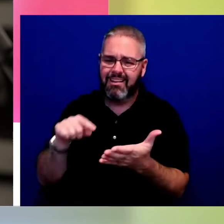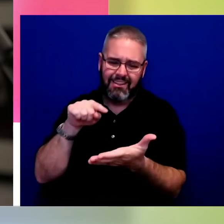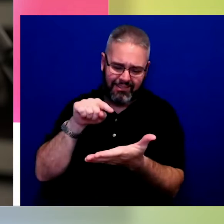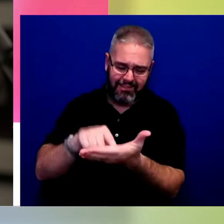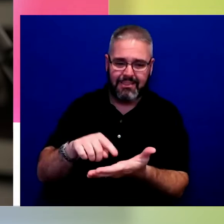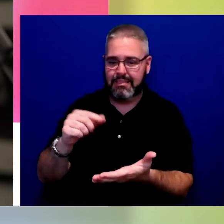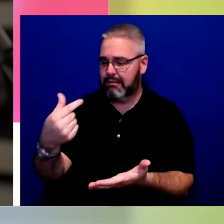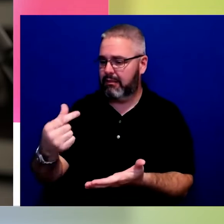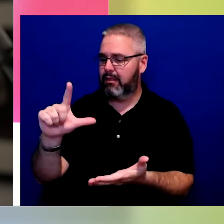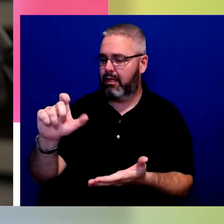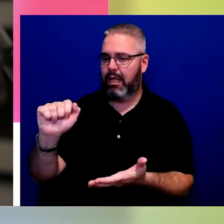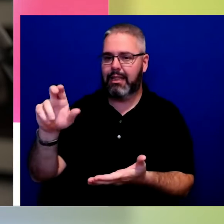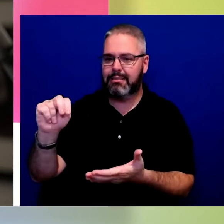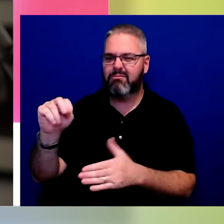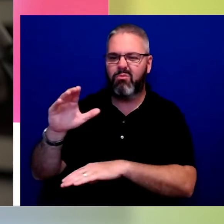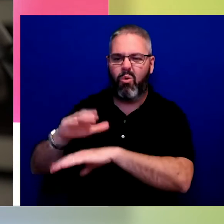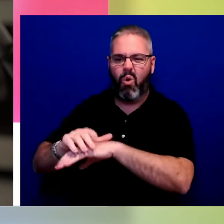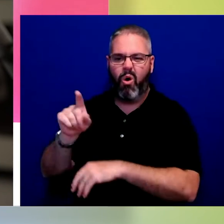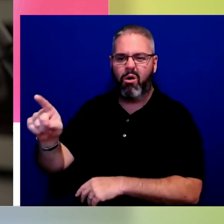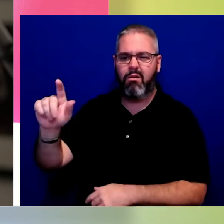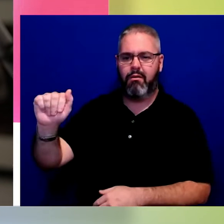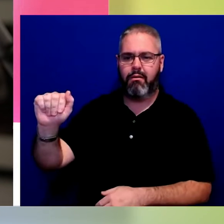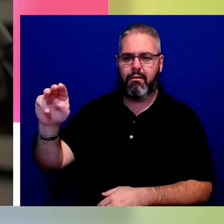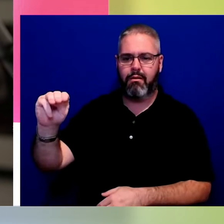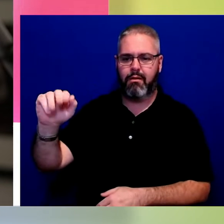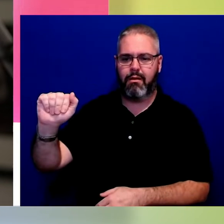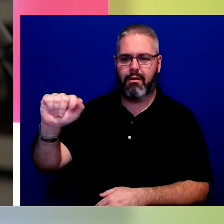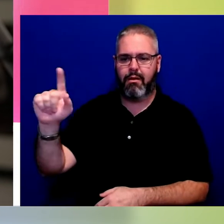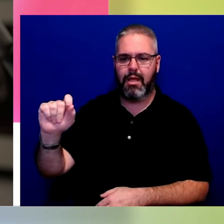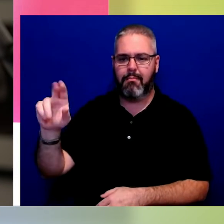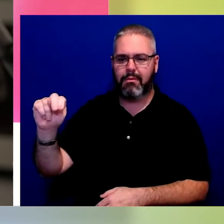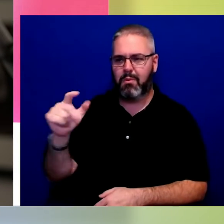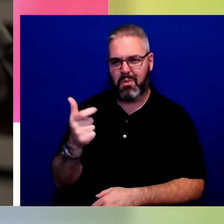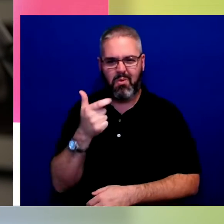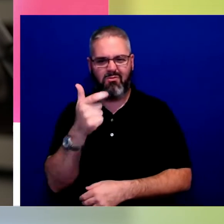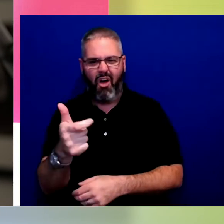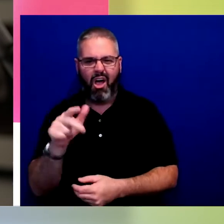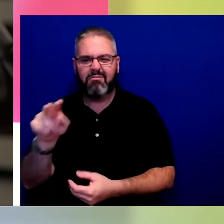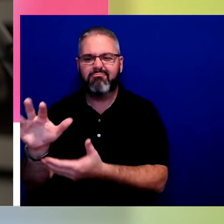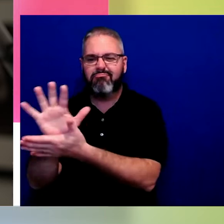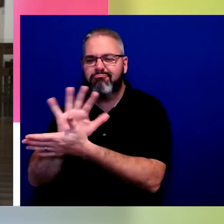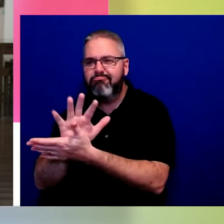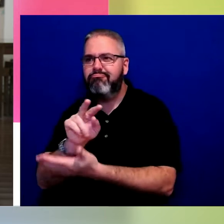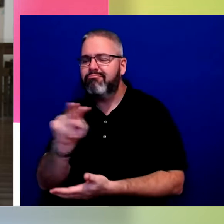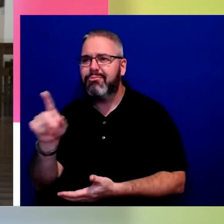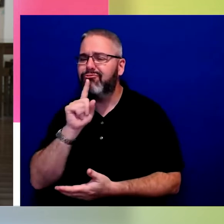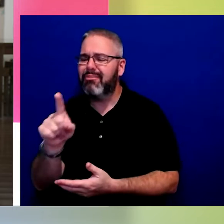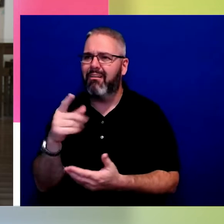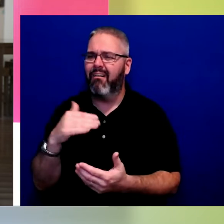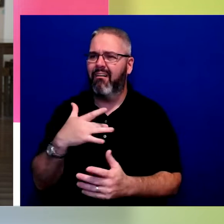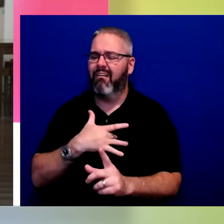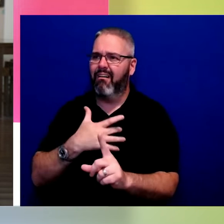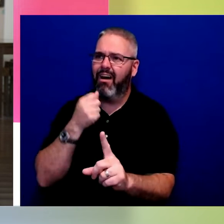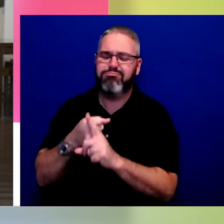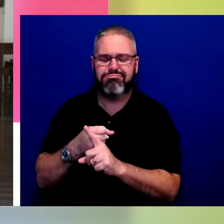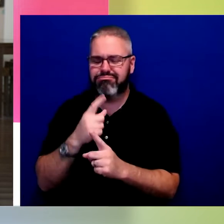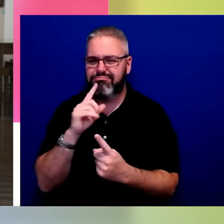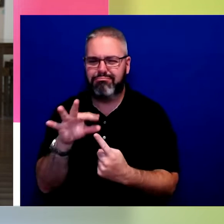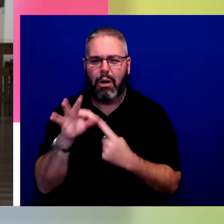which is on Amazon, watch it, that's just so special. But this is the next chapter,